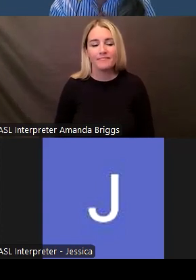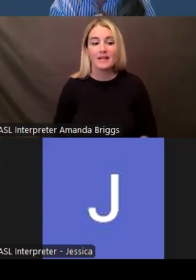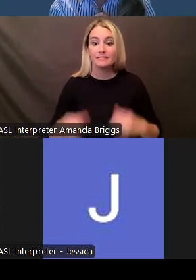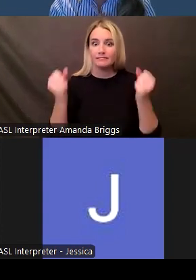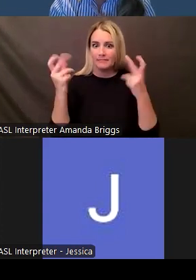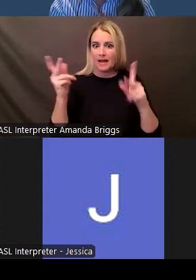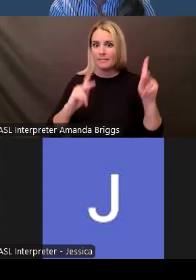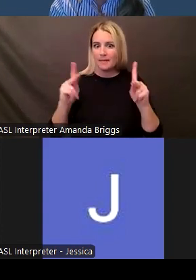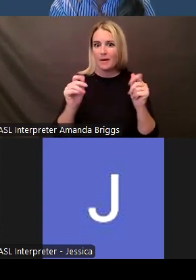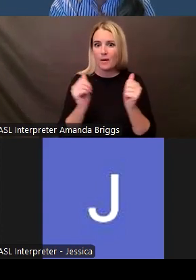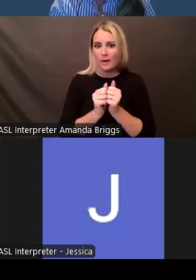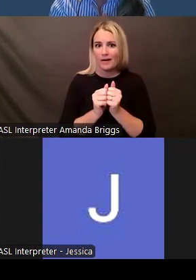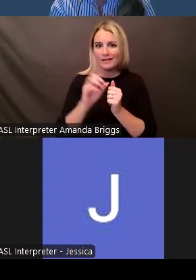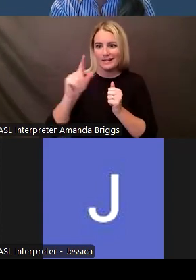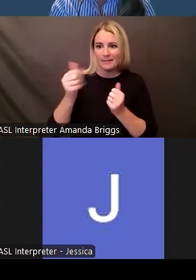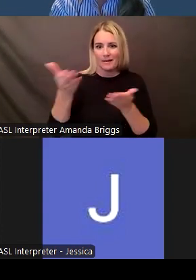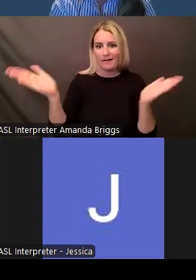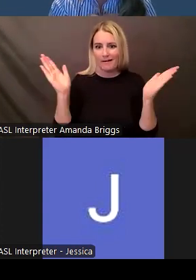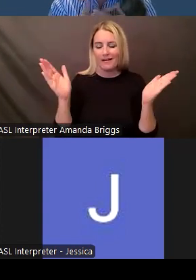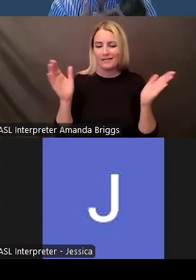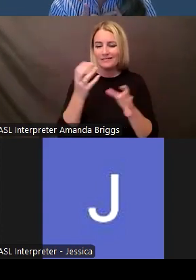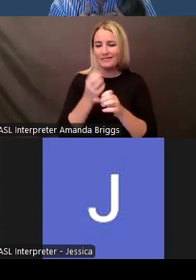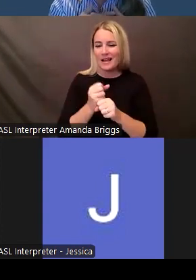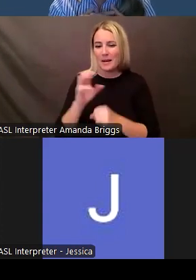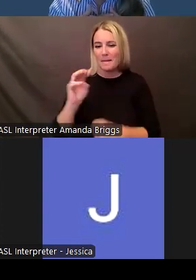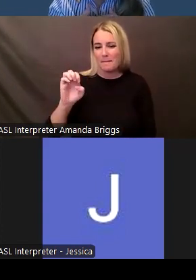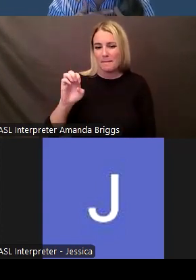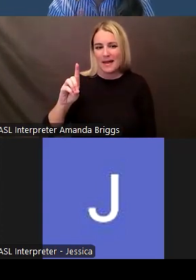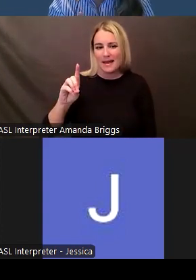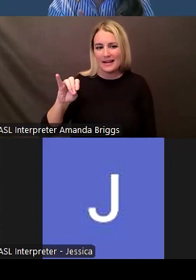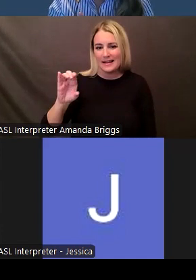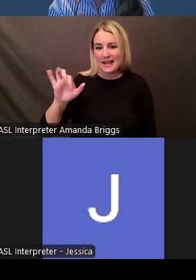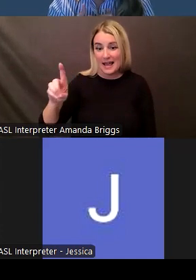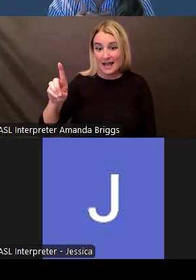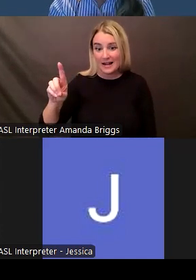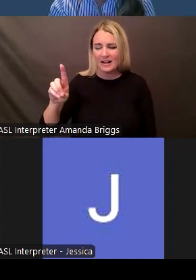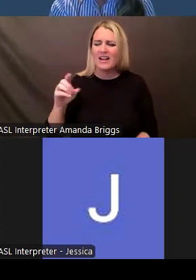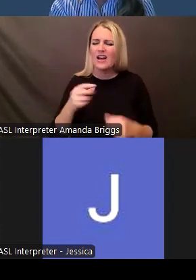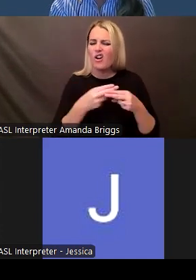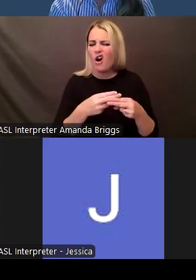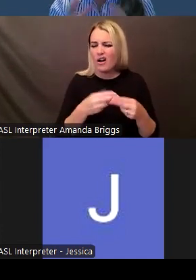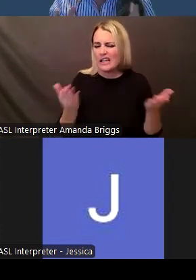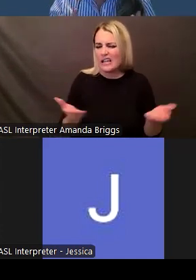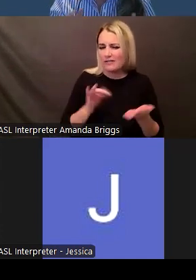receive Medicaid. So, Medicaid is called Medi-Cal in California.